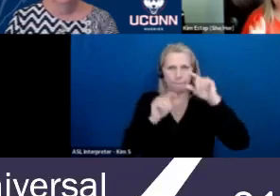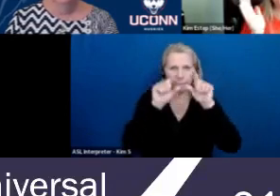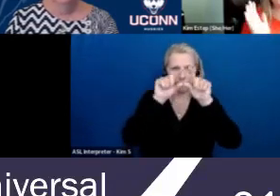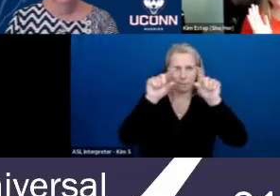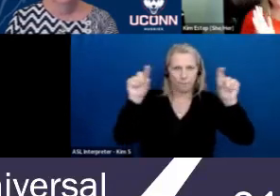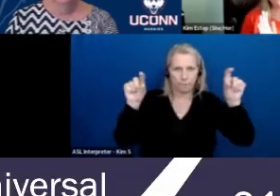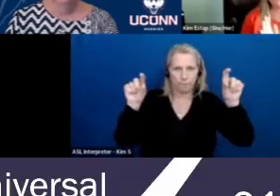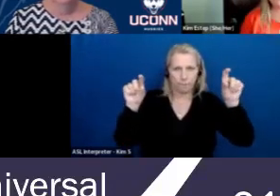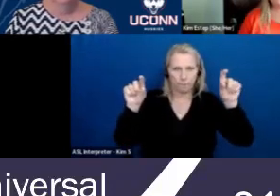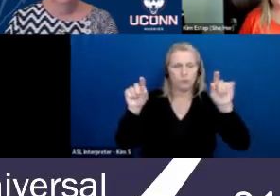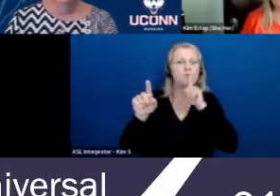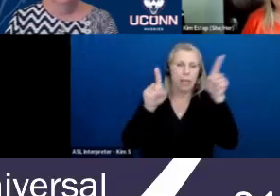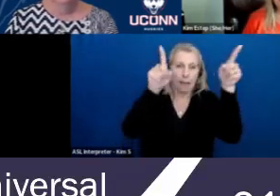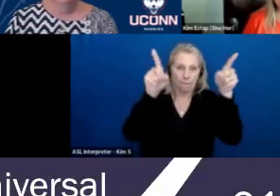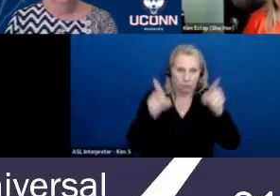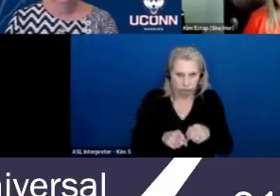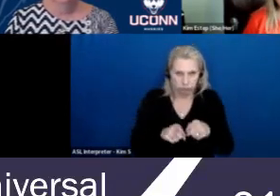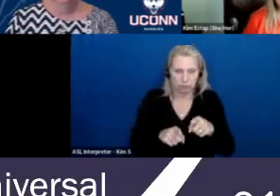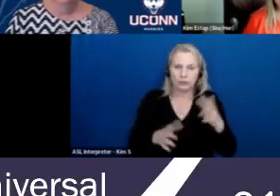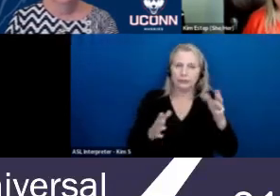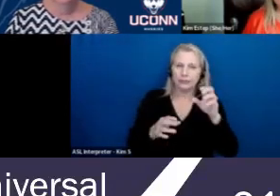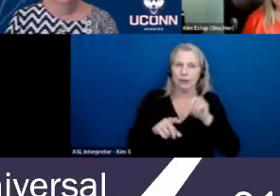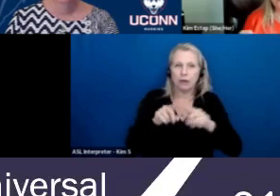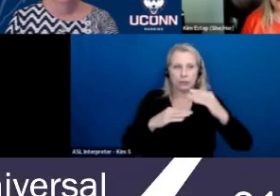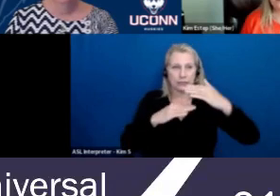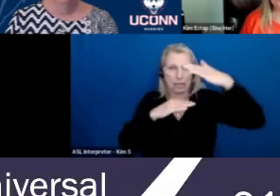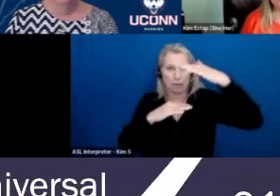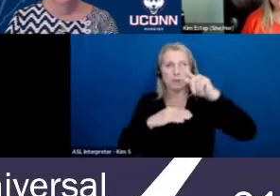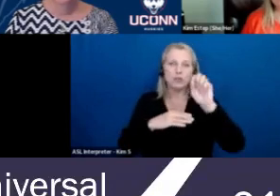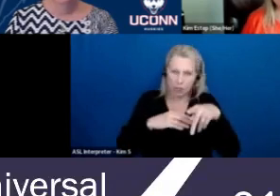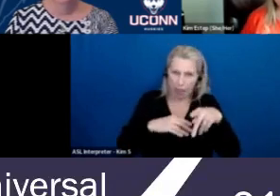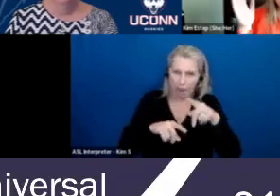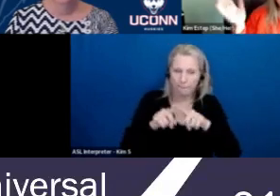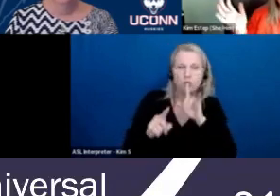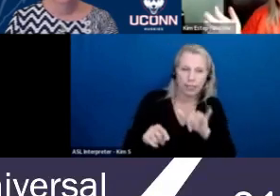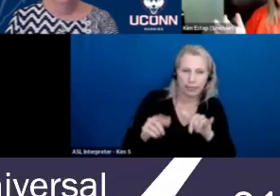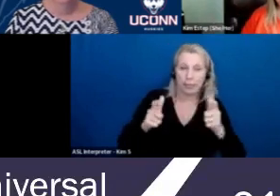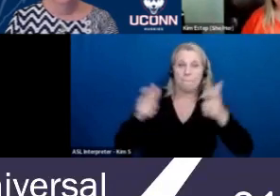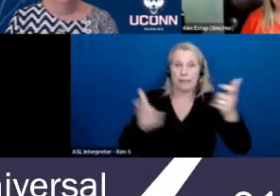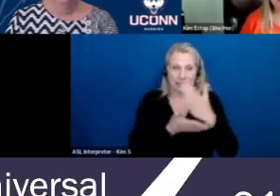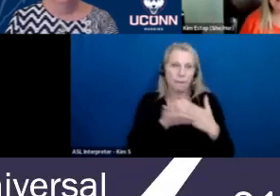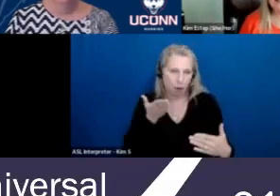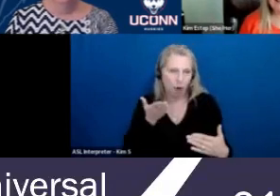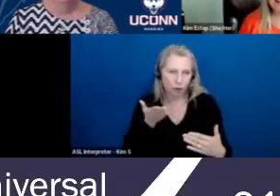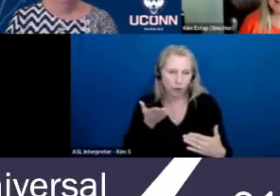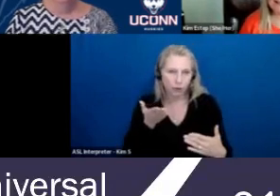it's an upside down pyramid. So you know, it is the top, but it's the biggest portion of the